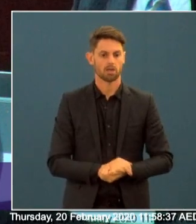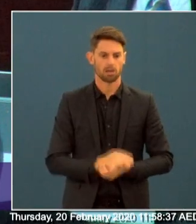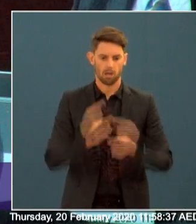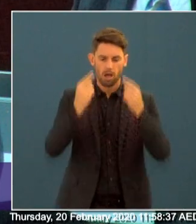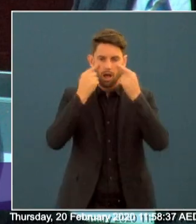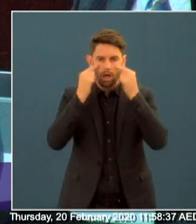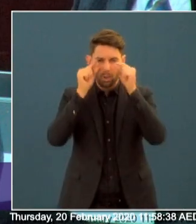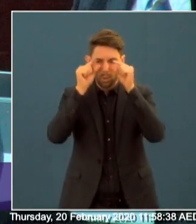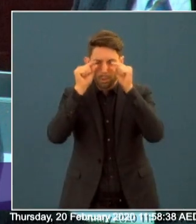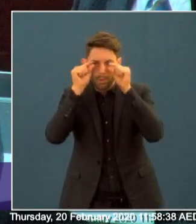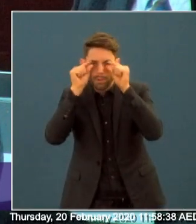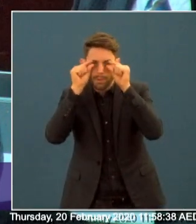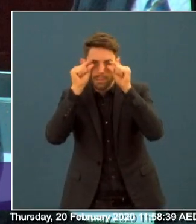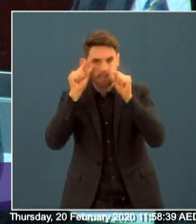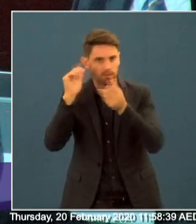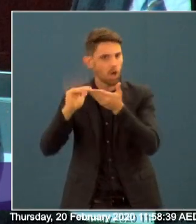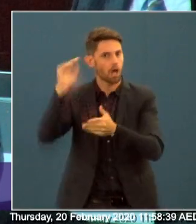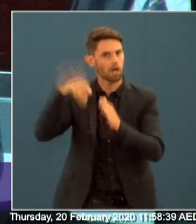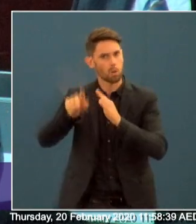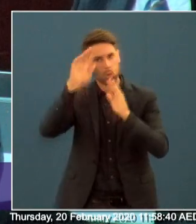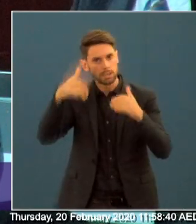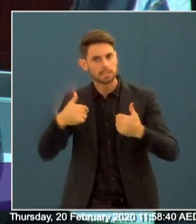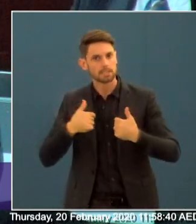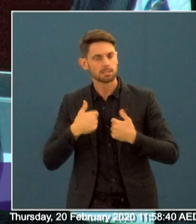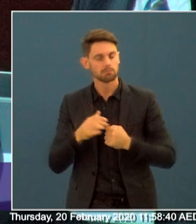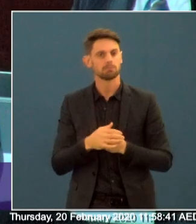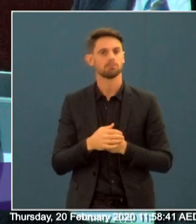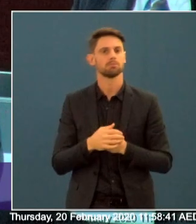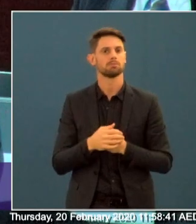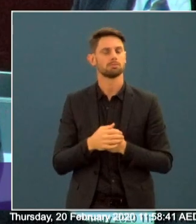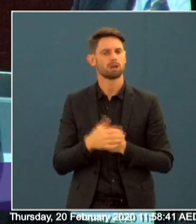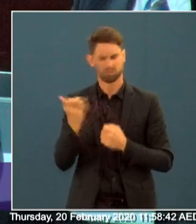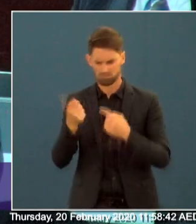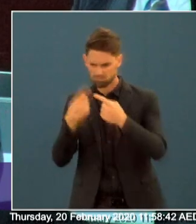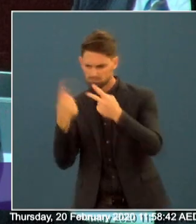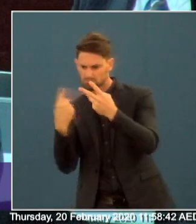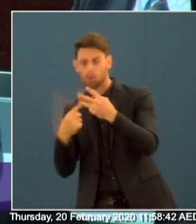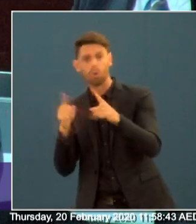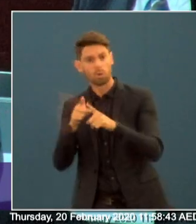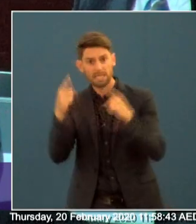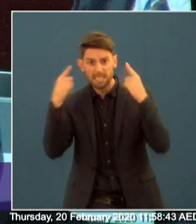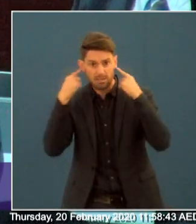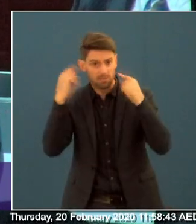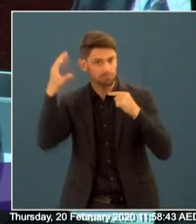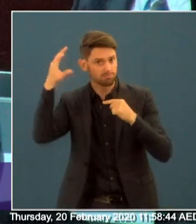And various other matters affecting people in terms of hearing, is that right? Yes.